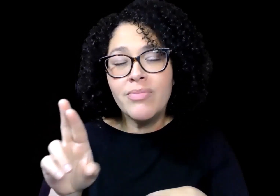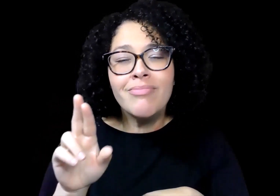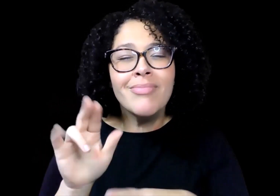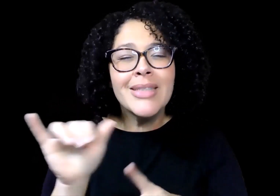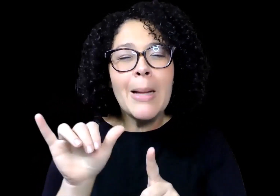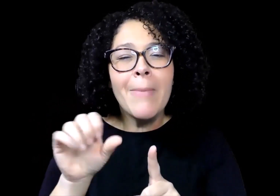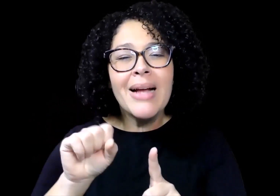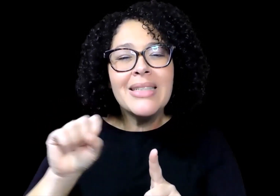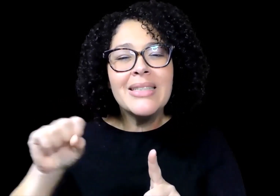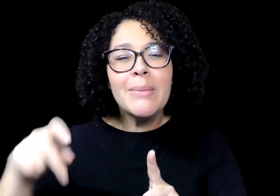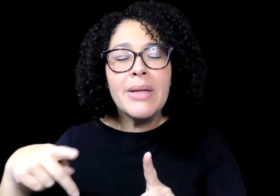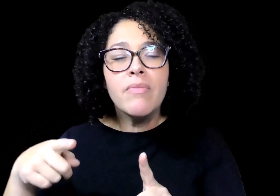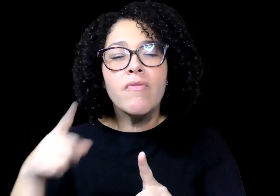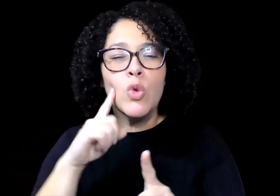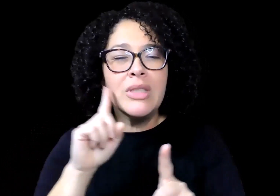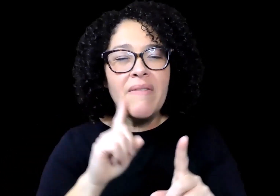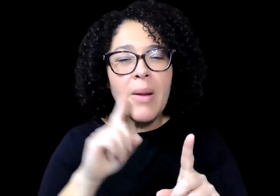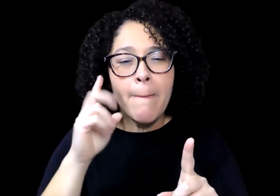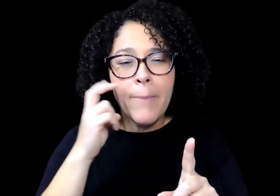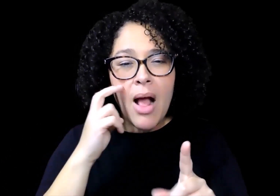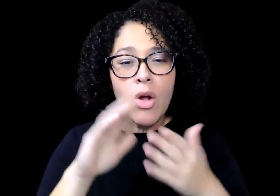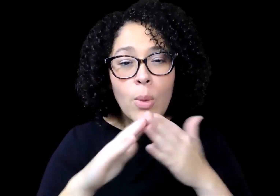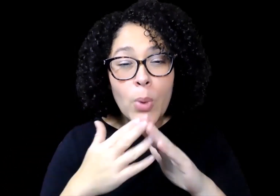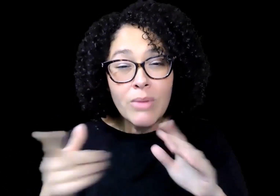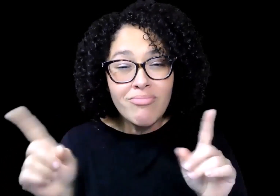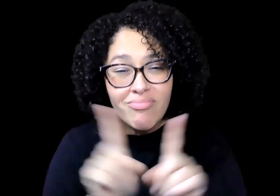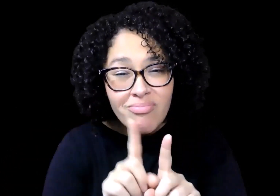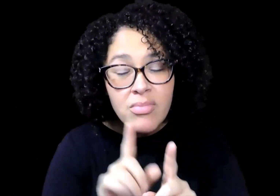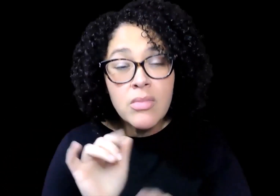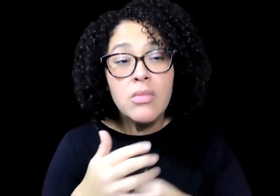make sure there are navigators SSPs for deafblind people